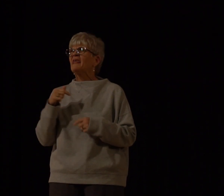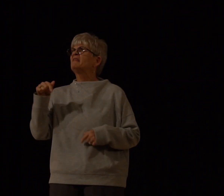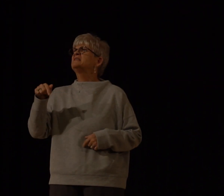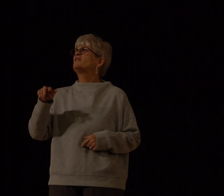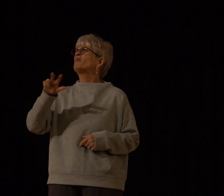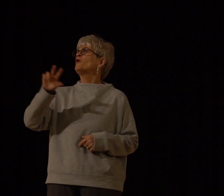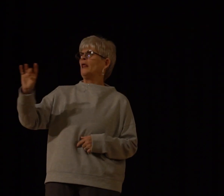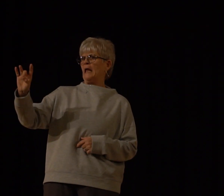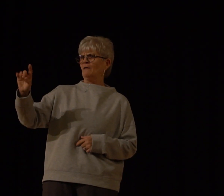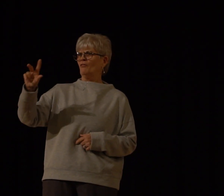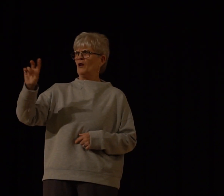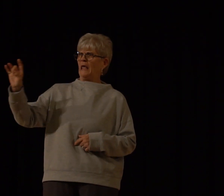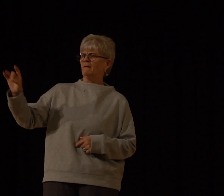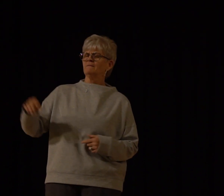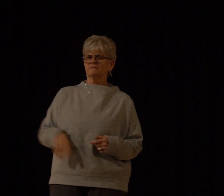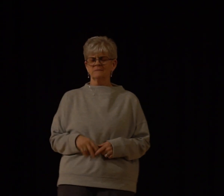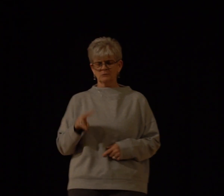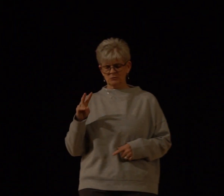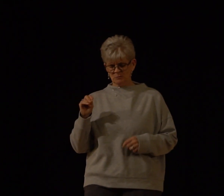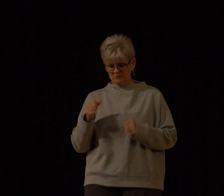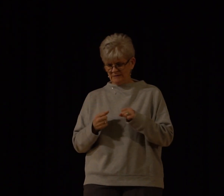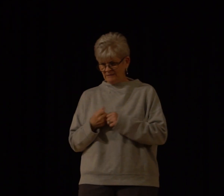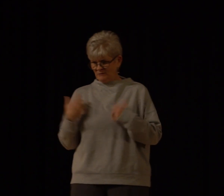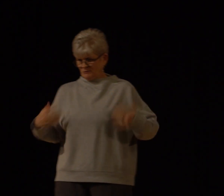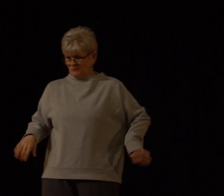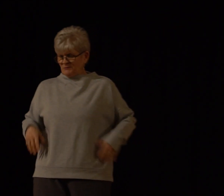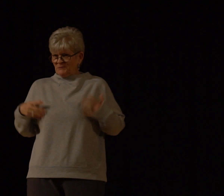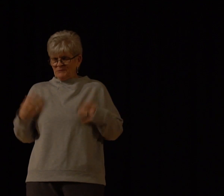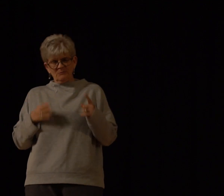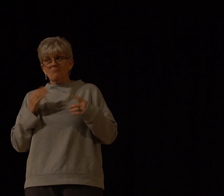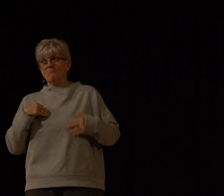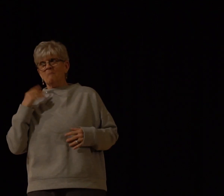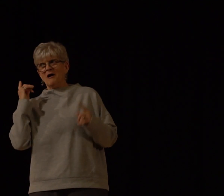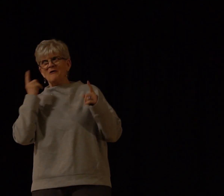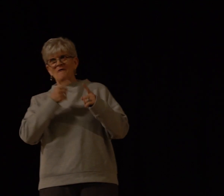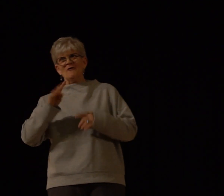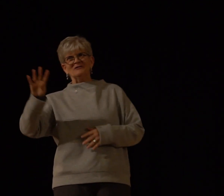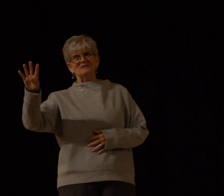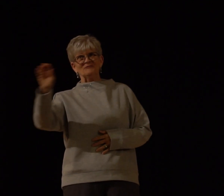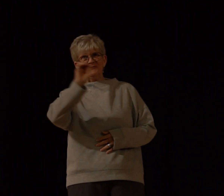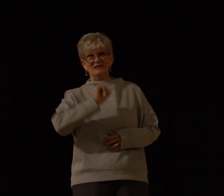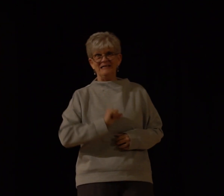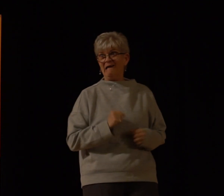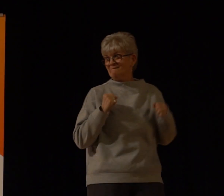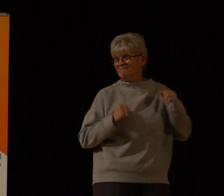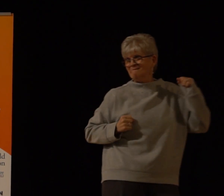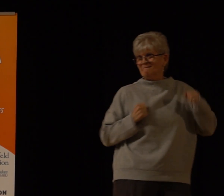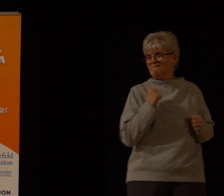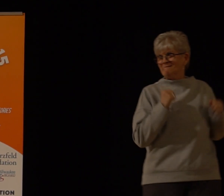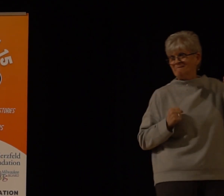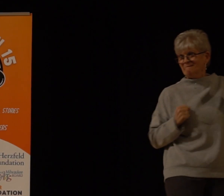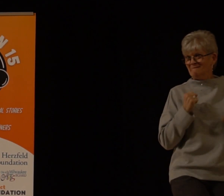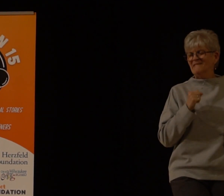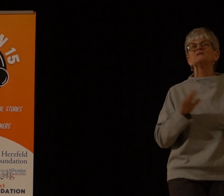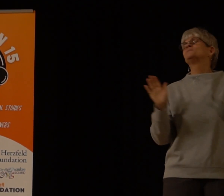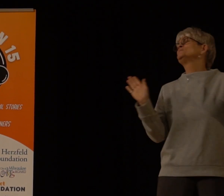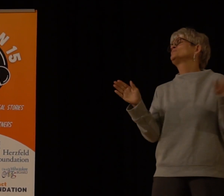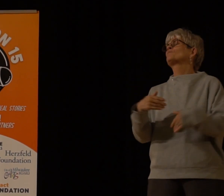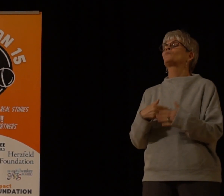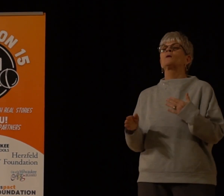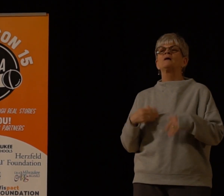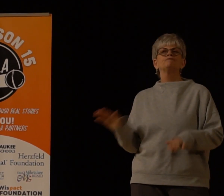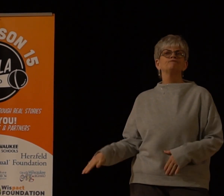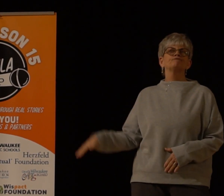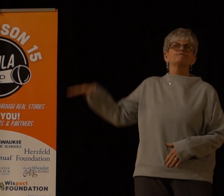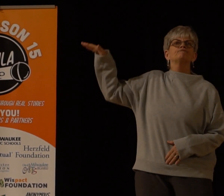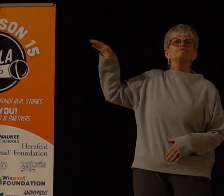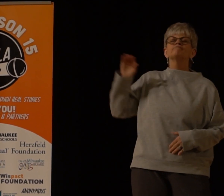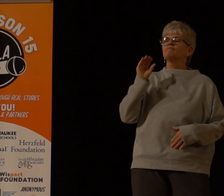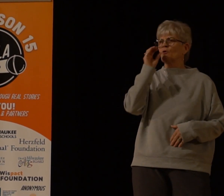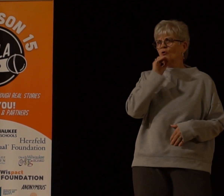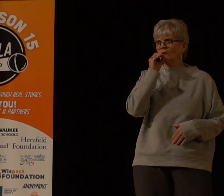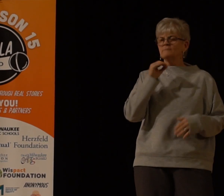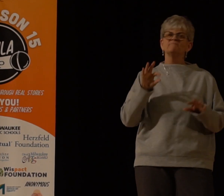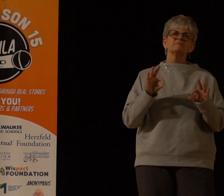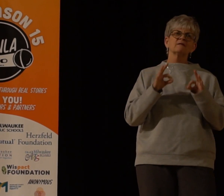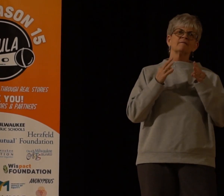I can't believe it's—I've worked at MPS MPS for almost 38 years, soon to be 40!